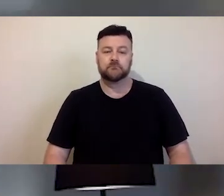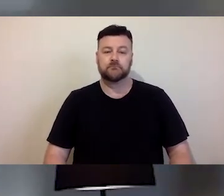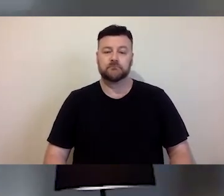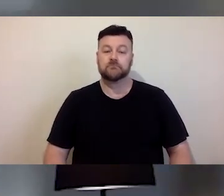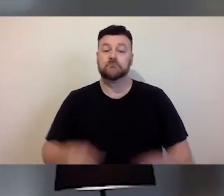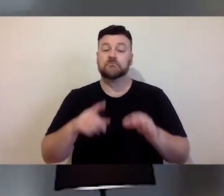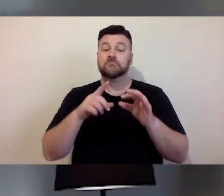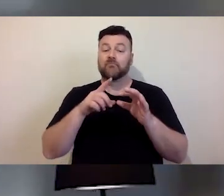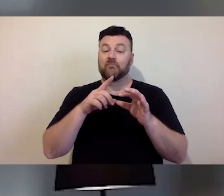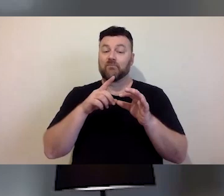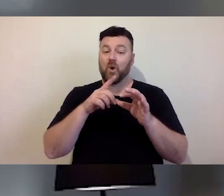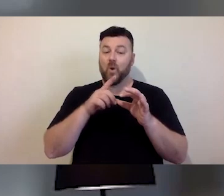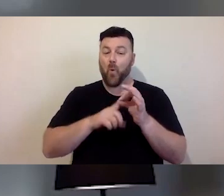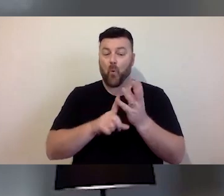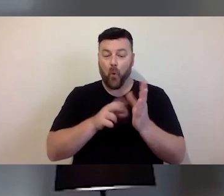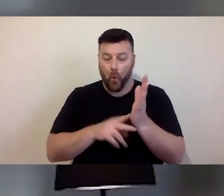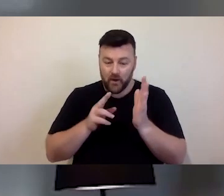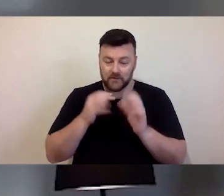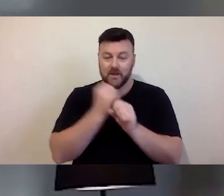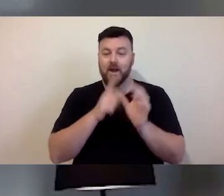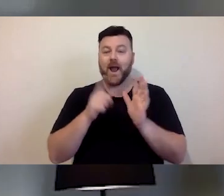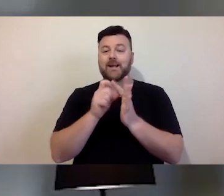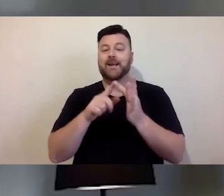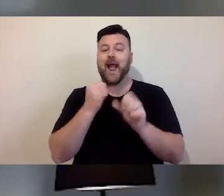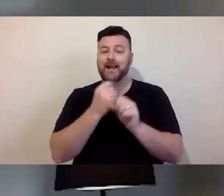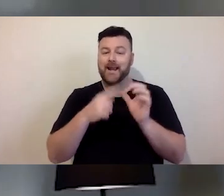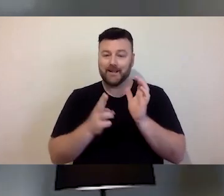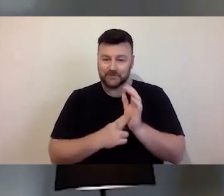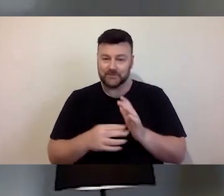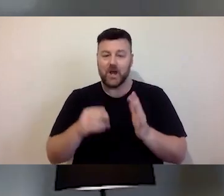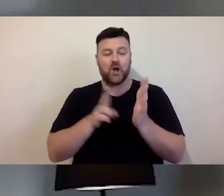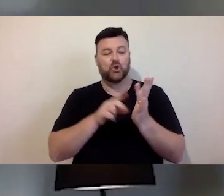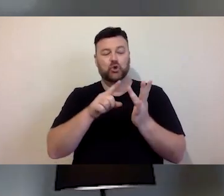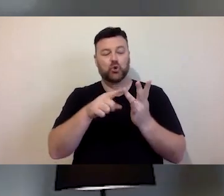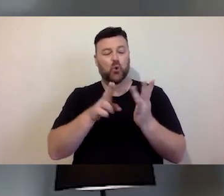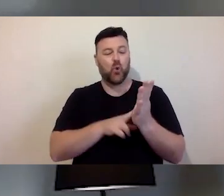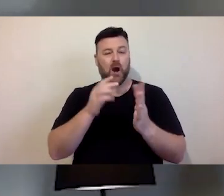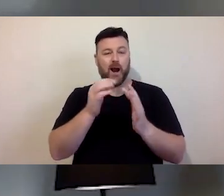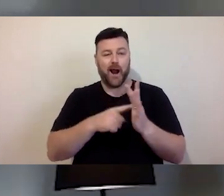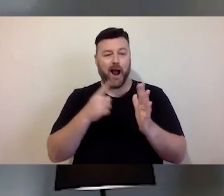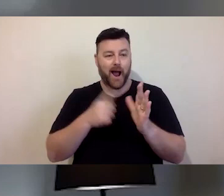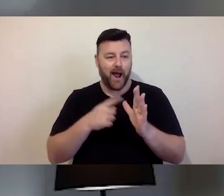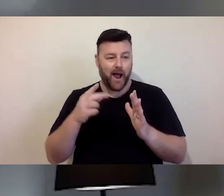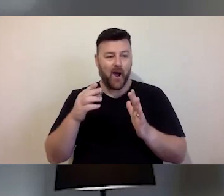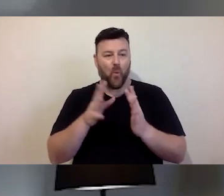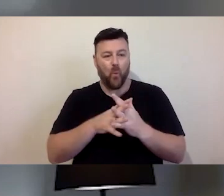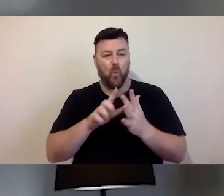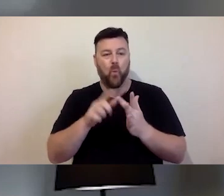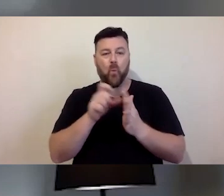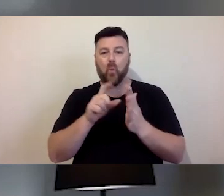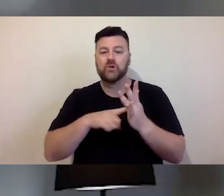Gadigal, the wood jack Noongar.